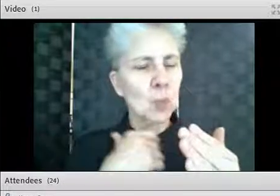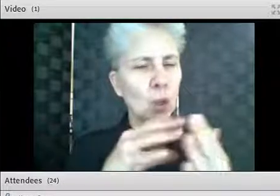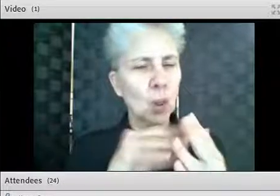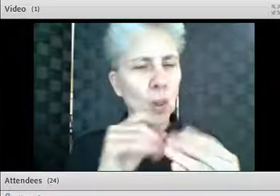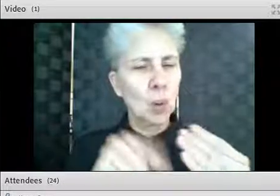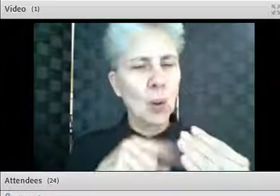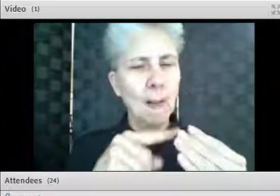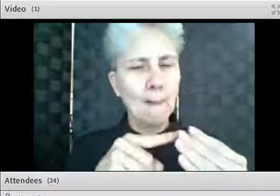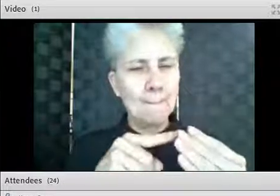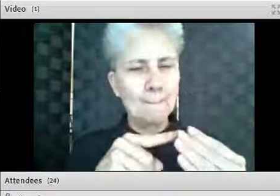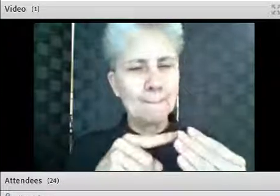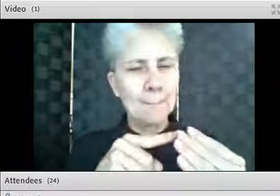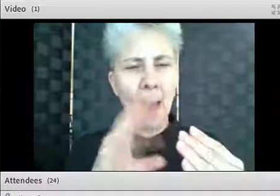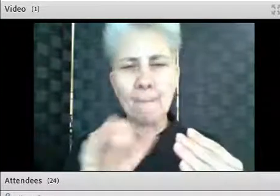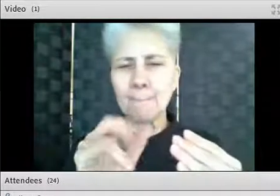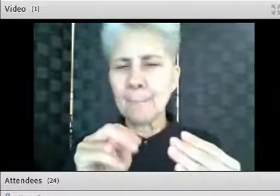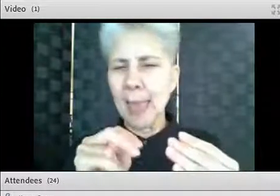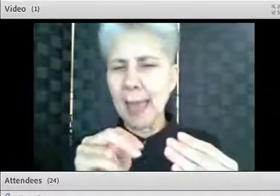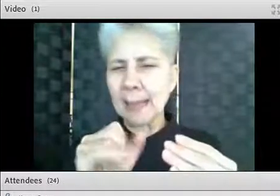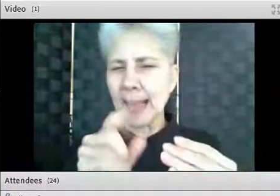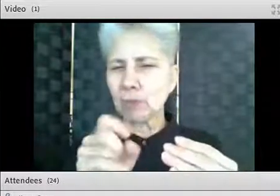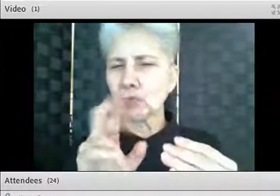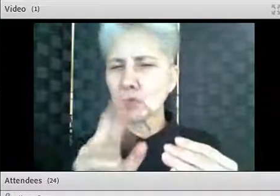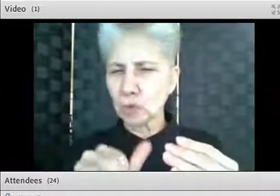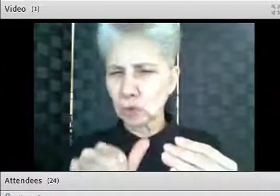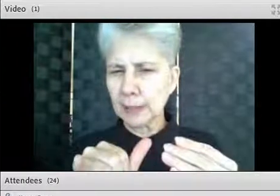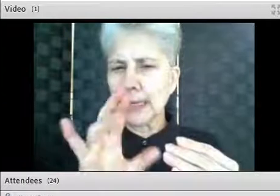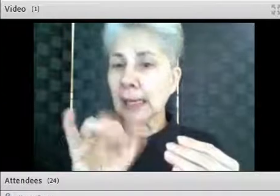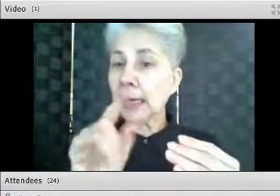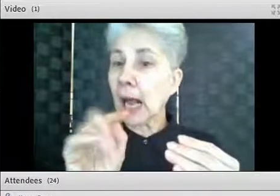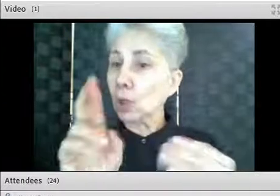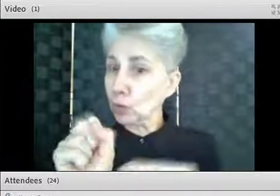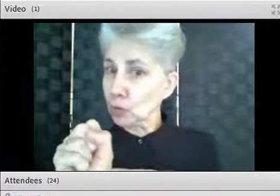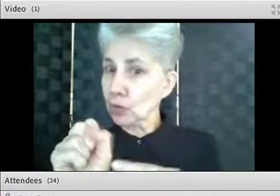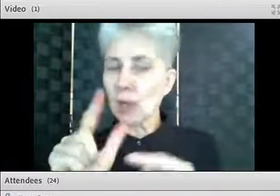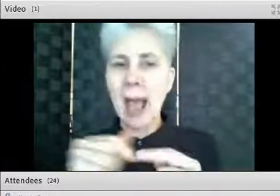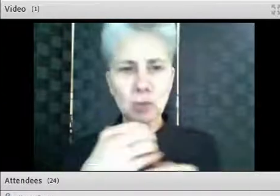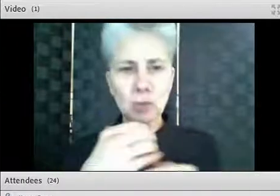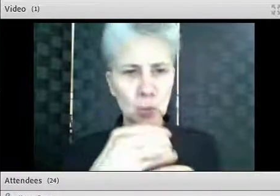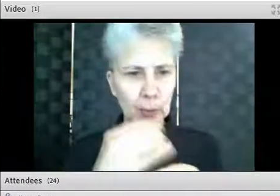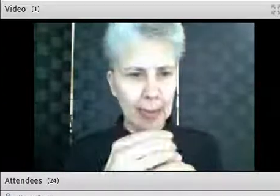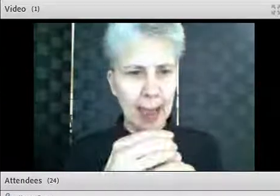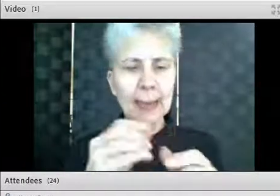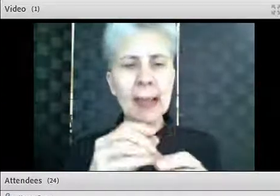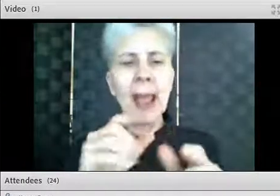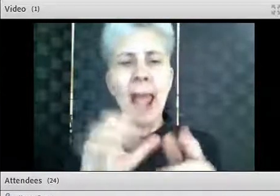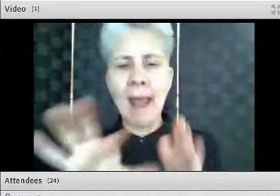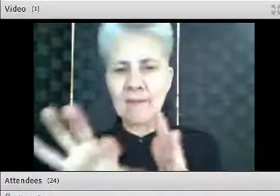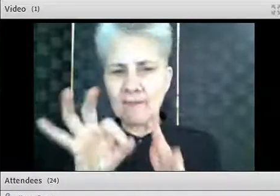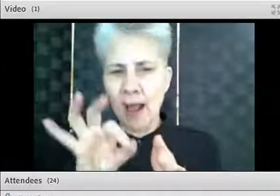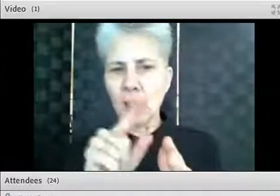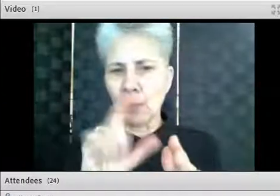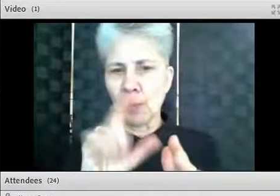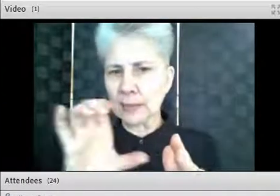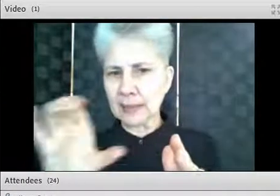Cutters, how to create them, how to locate Library of Congress Classification online, I'll just say LCC for short.